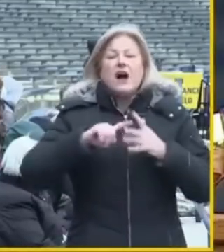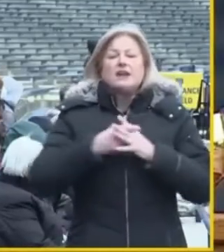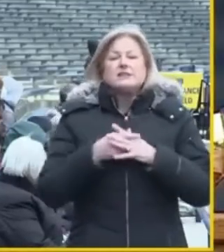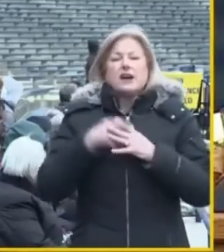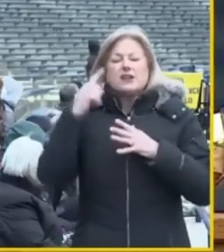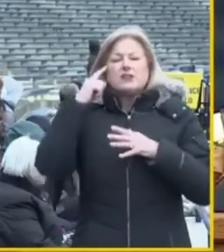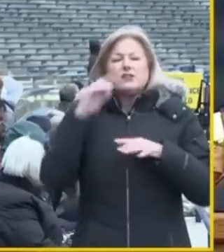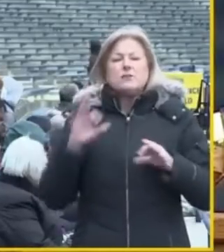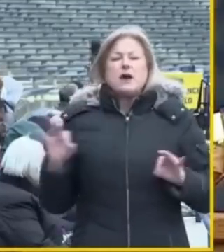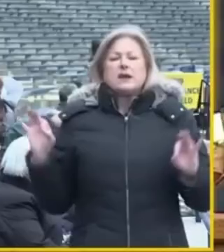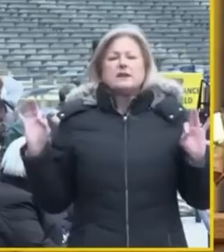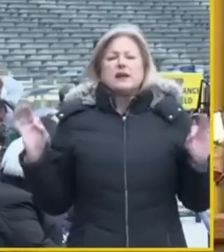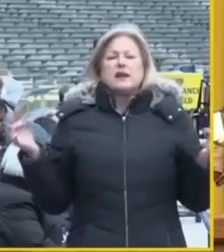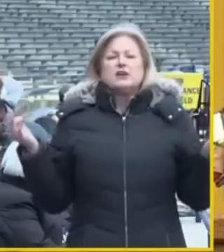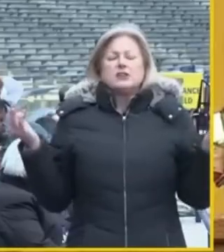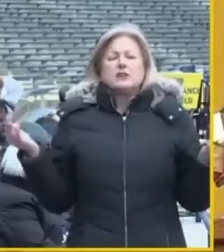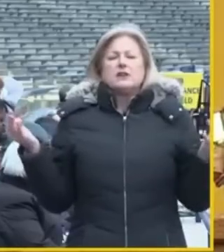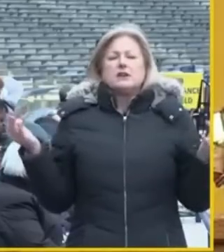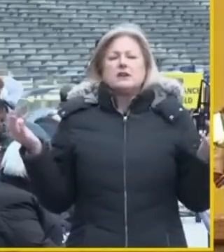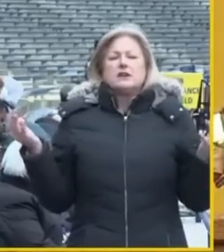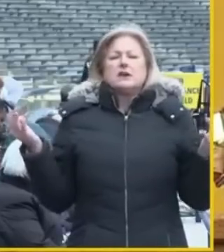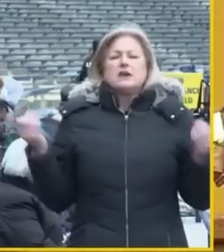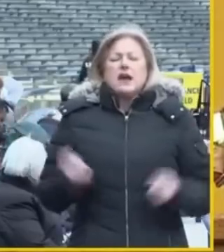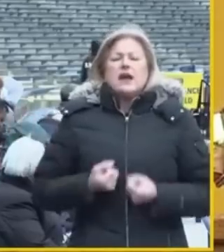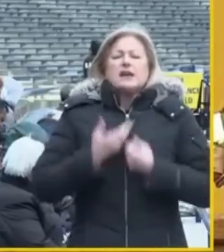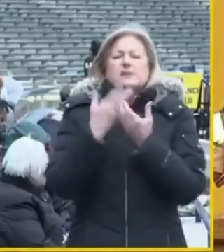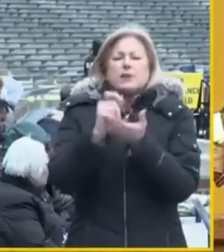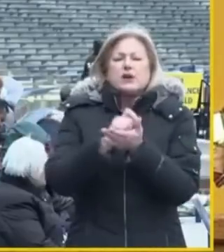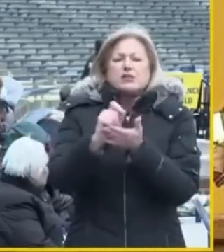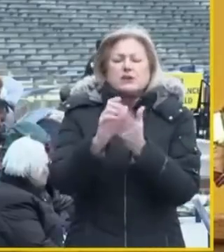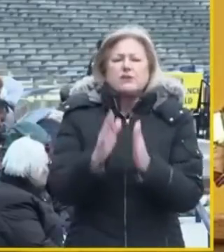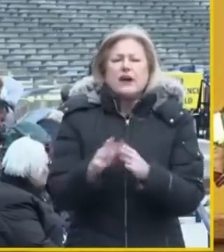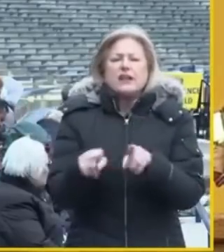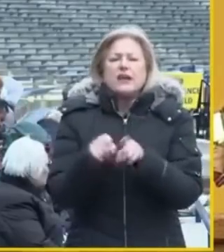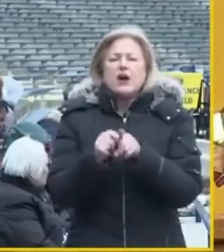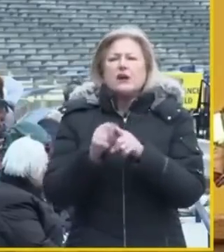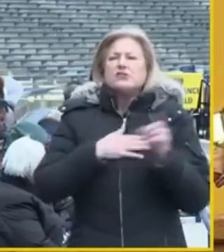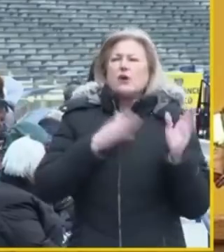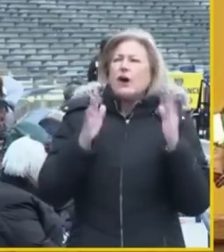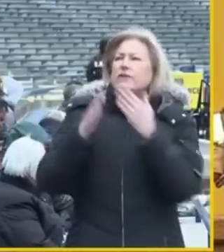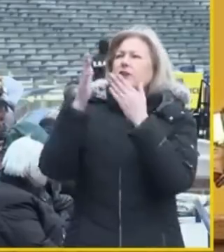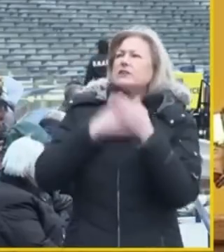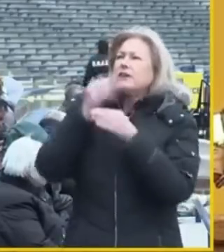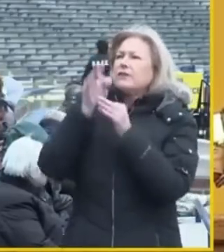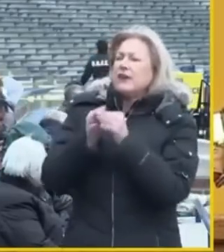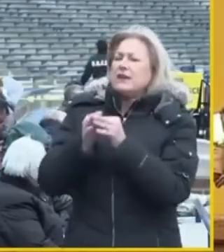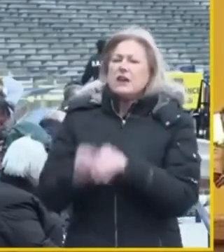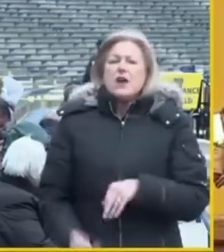I turn to expressive writing and I've turned to my faith. On more than one occasion I can tell you